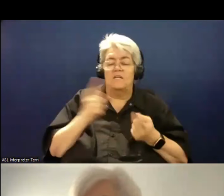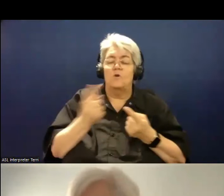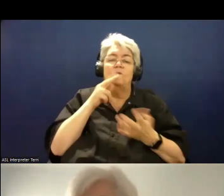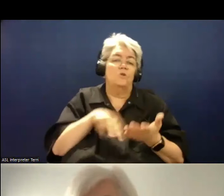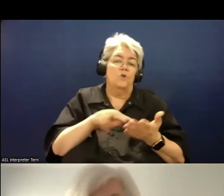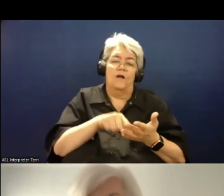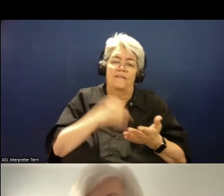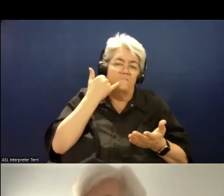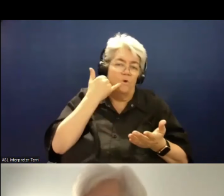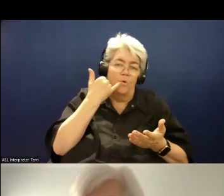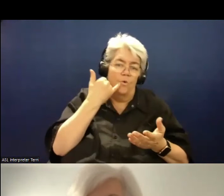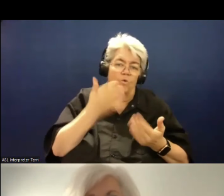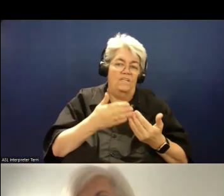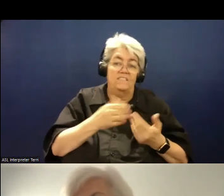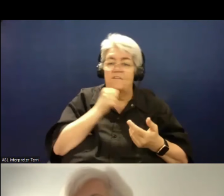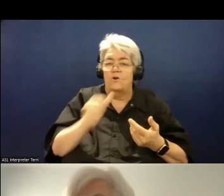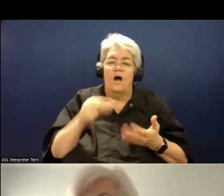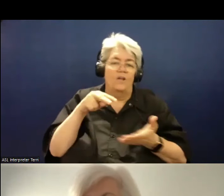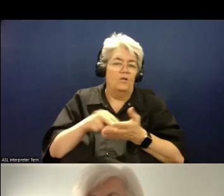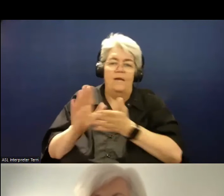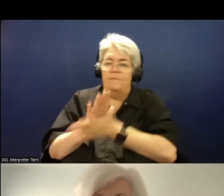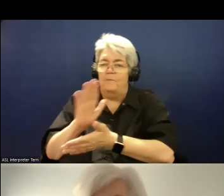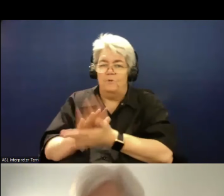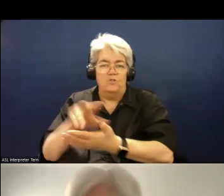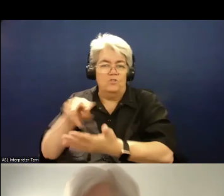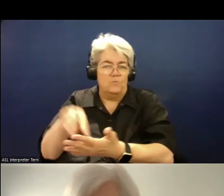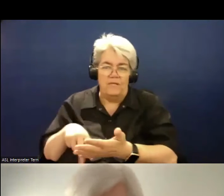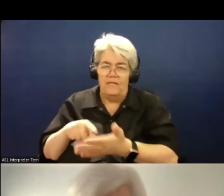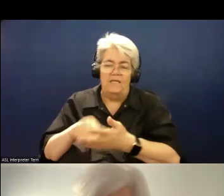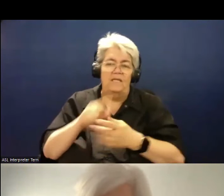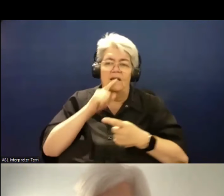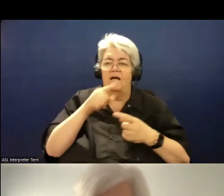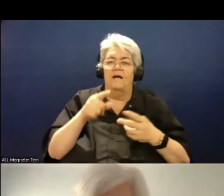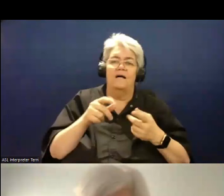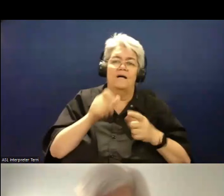OFTEN TIMES THEY ARE NOT READING PAPERS OR GOING TO CONFERENCES